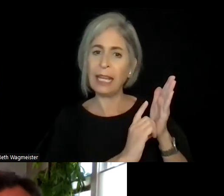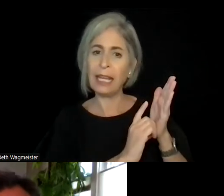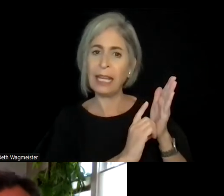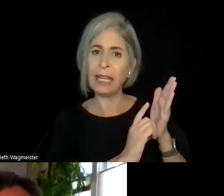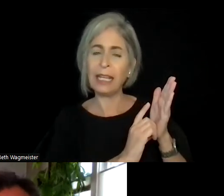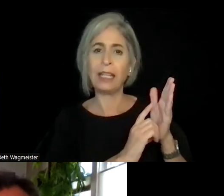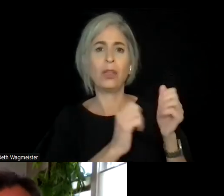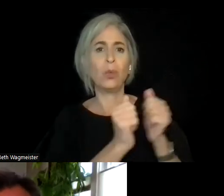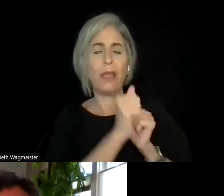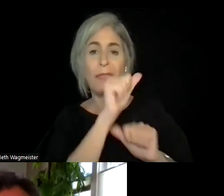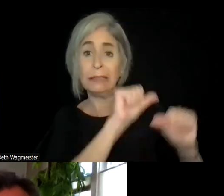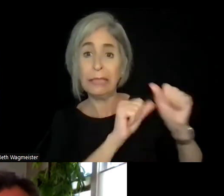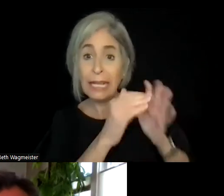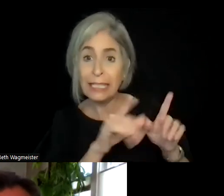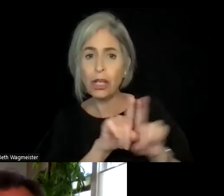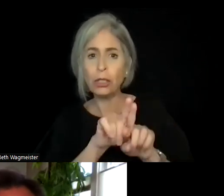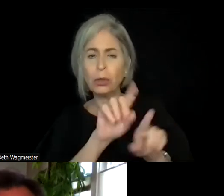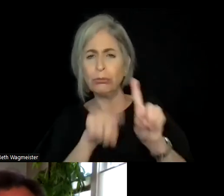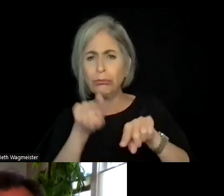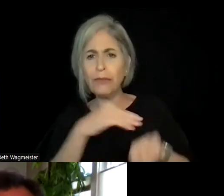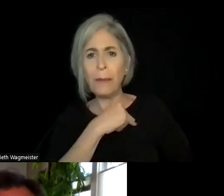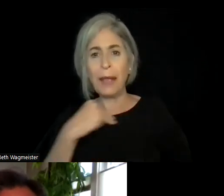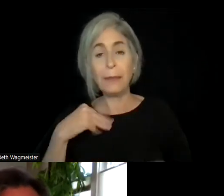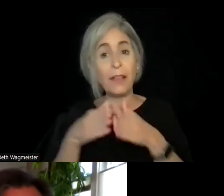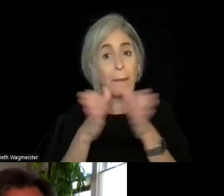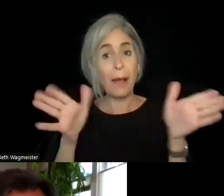advice would you give to the organization trying to design